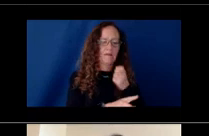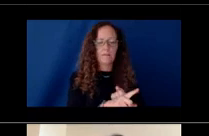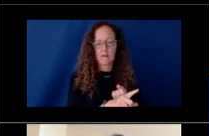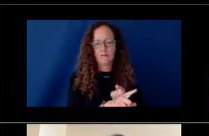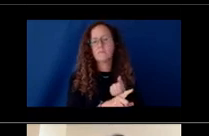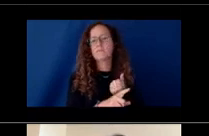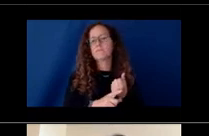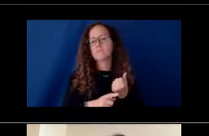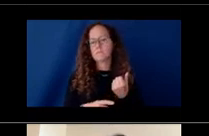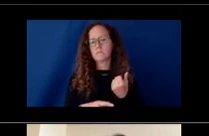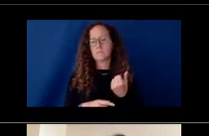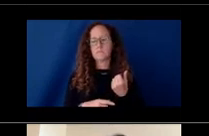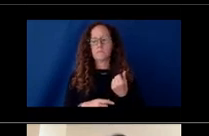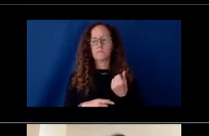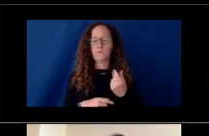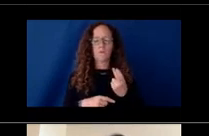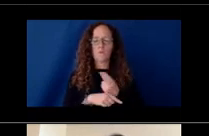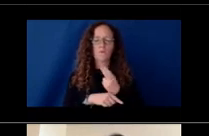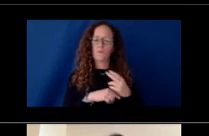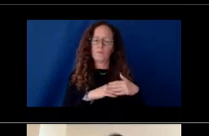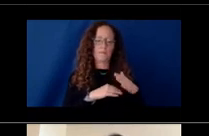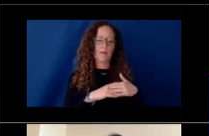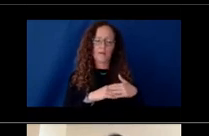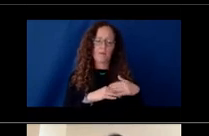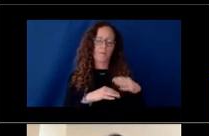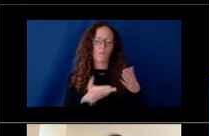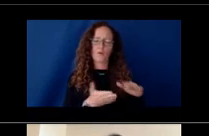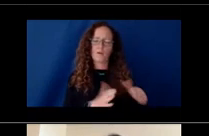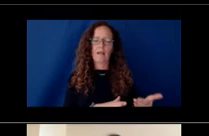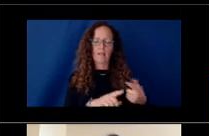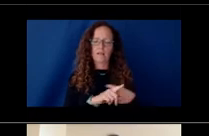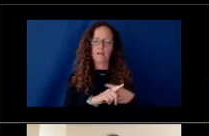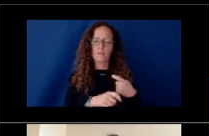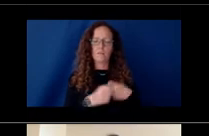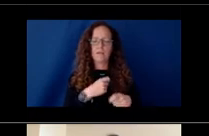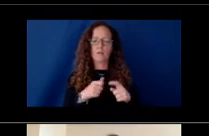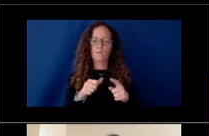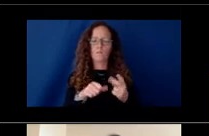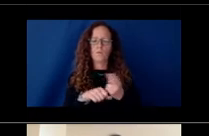instead of using the minimum mortality temperature for rural locations, we use the first percentile,